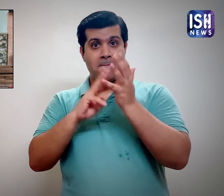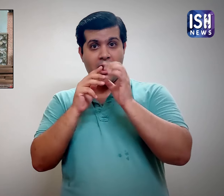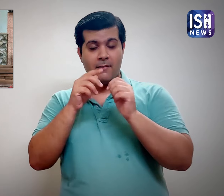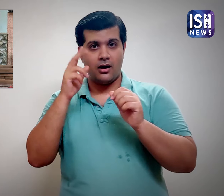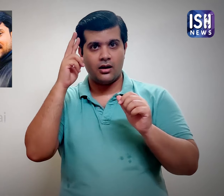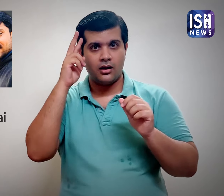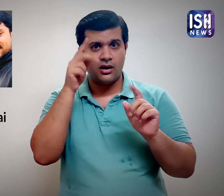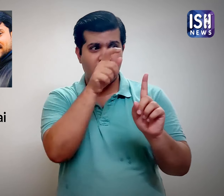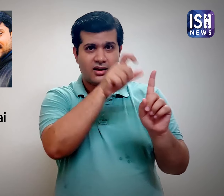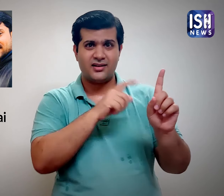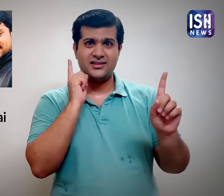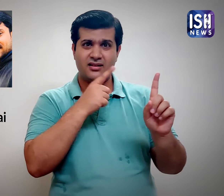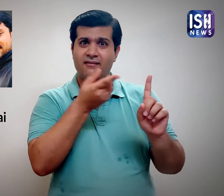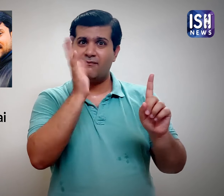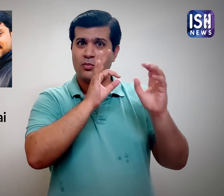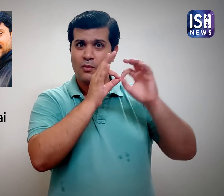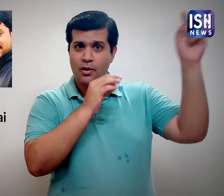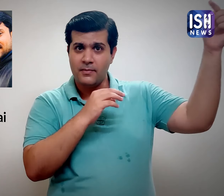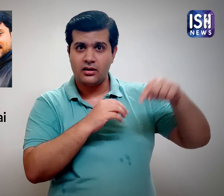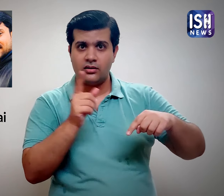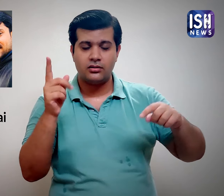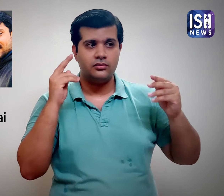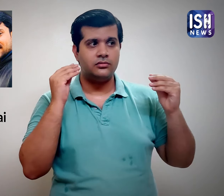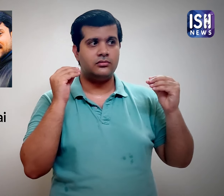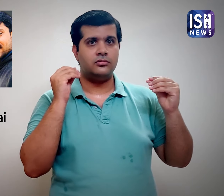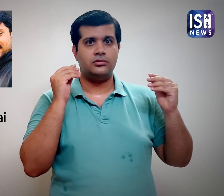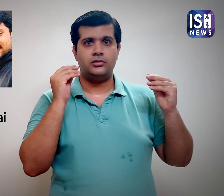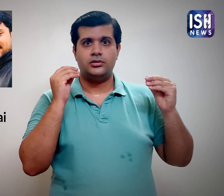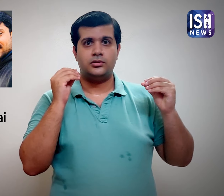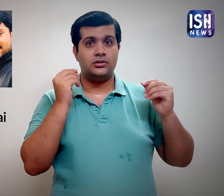However, her uncle was initially hesitant as Sachin had walked from Mumbai.